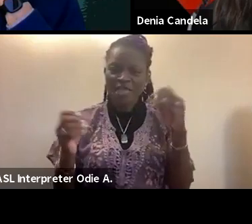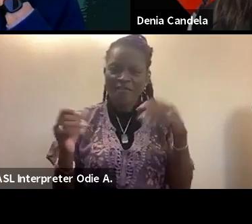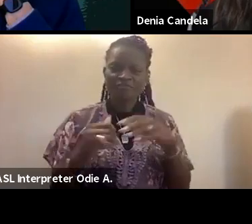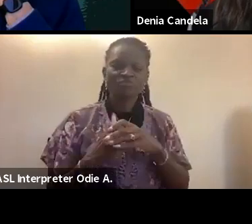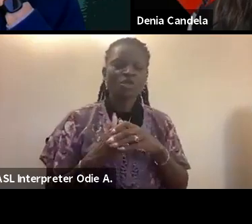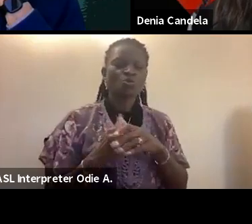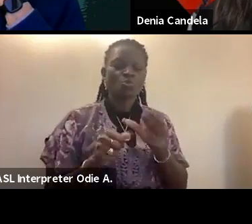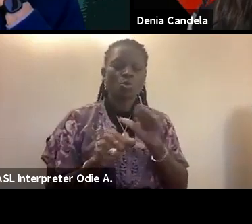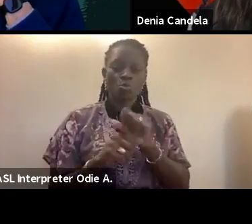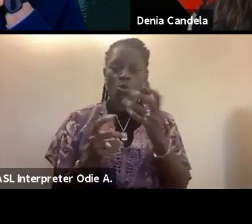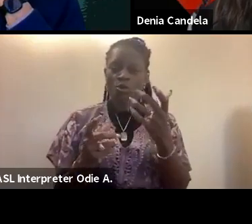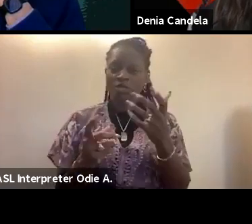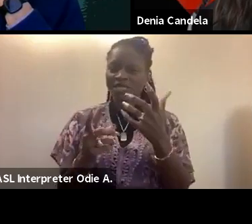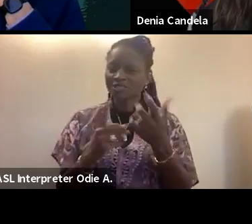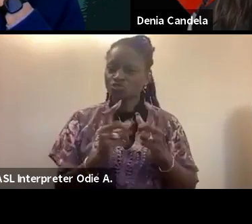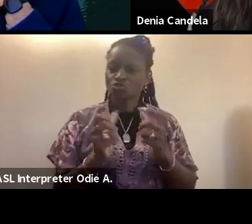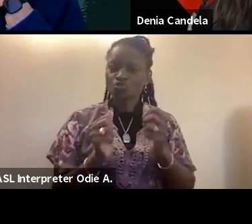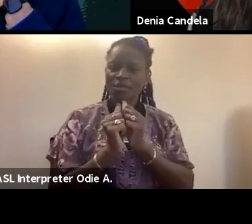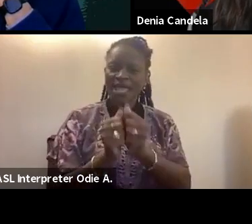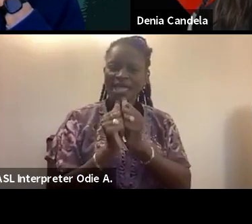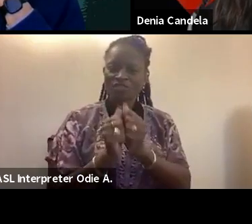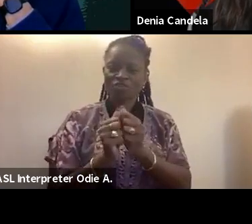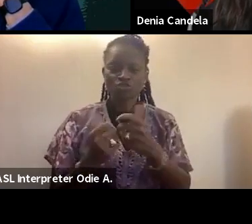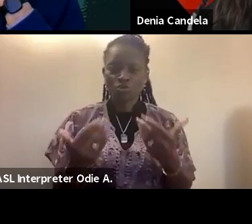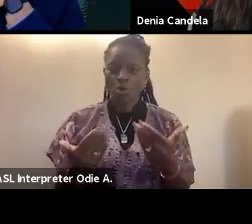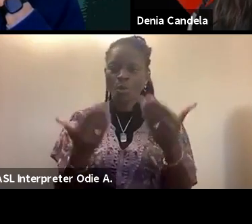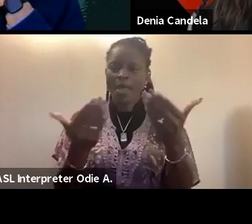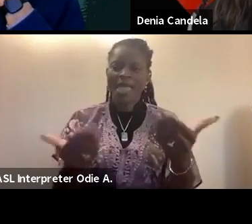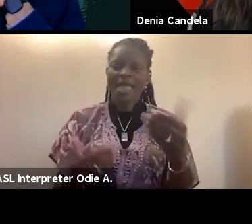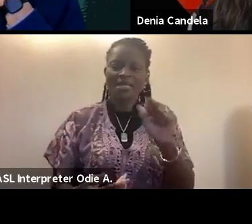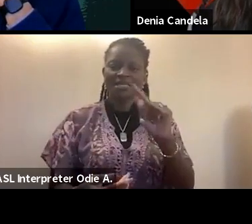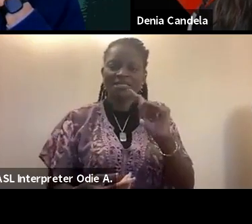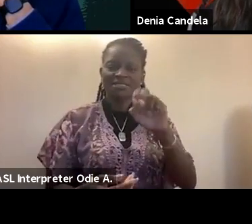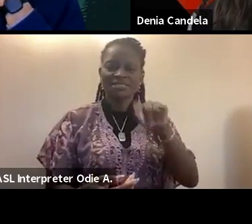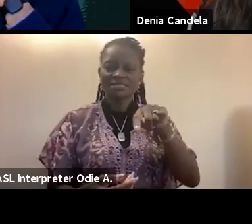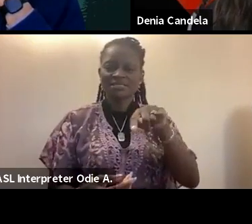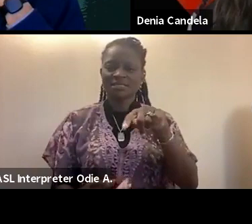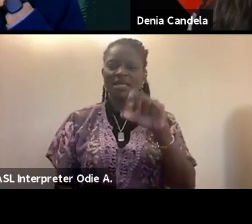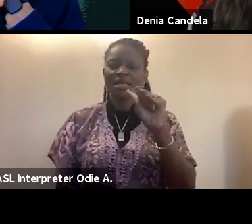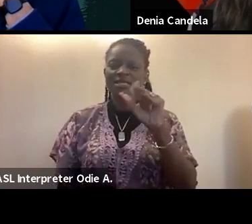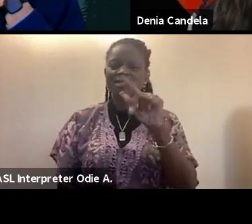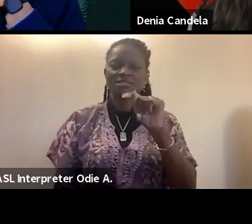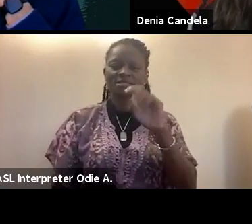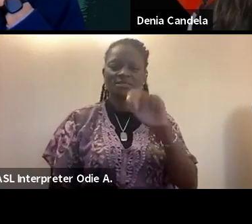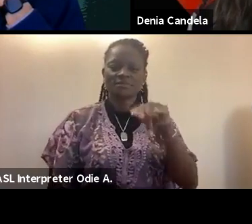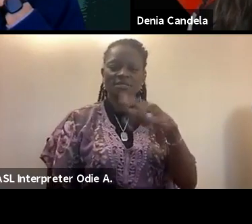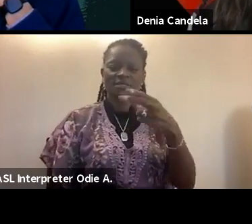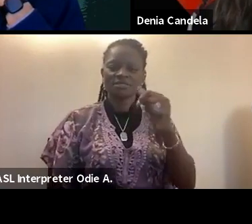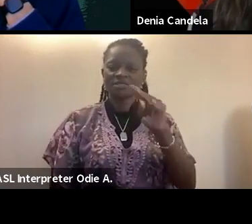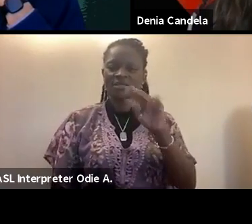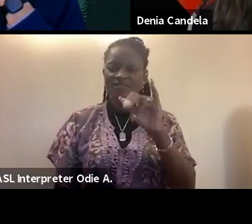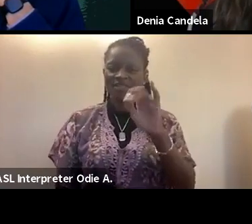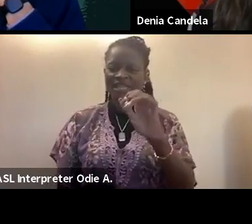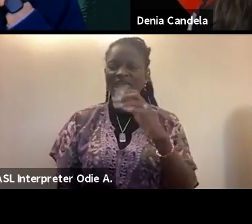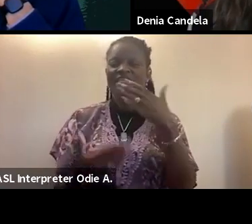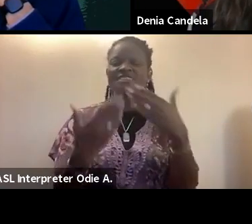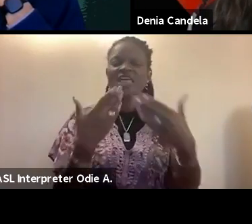So Stephanie, take it away. Thank you, Javy, and thank you, Danielle, for the invitation to be here.